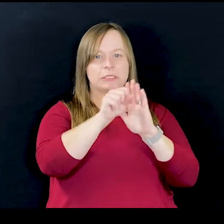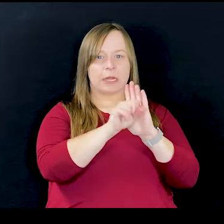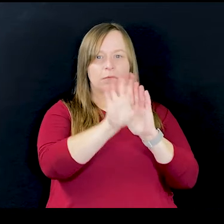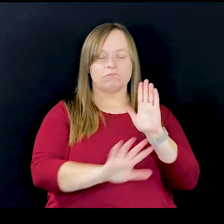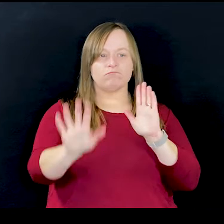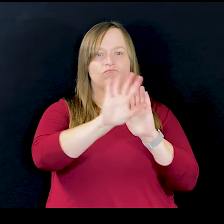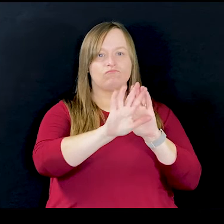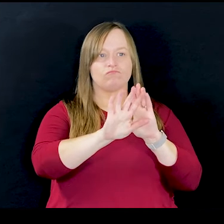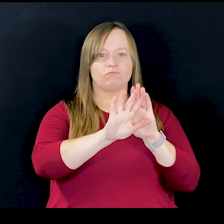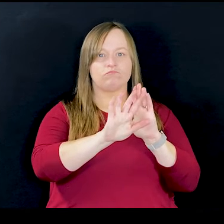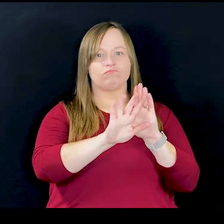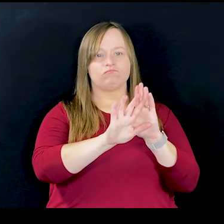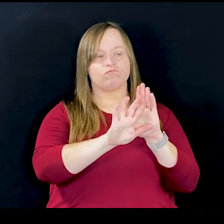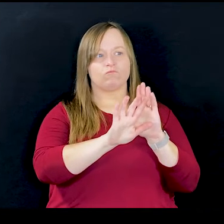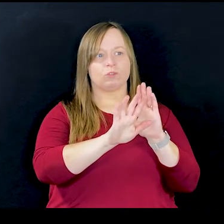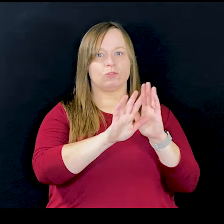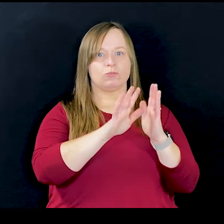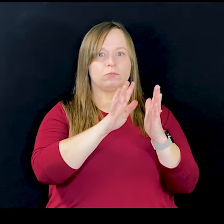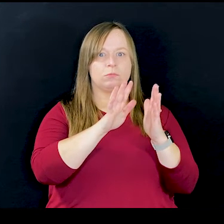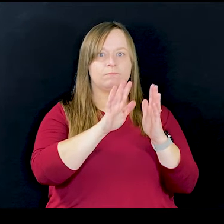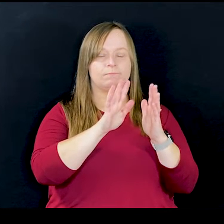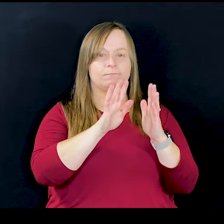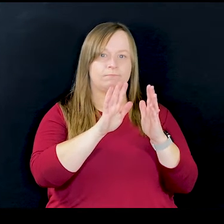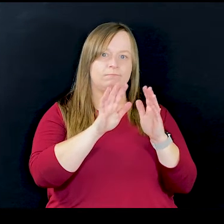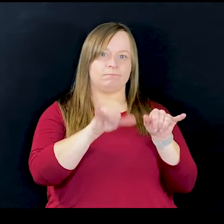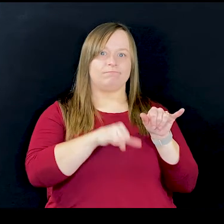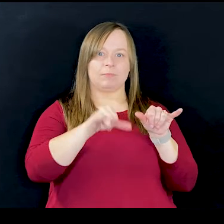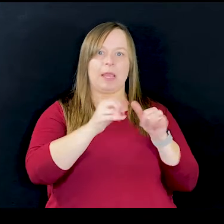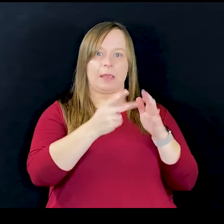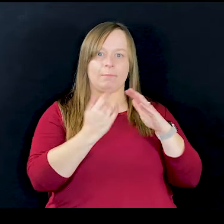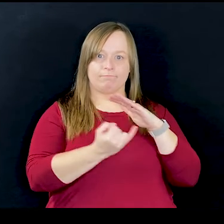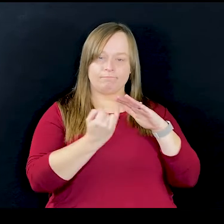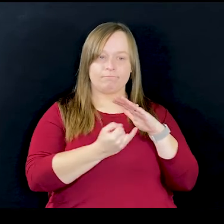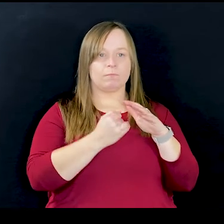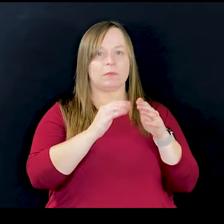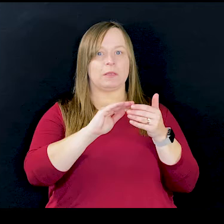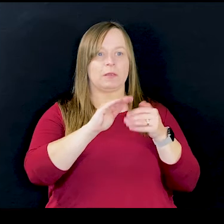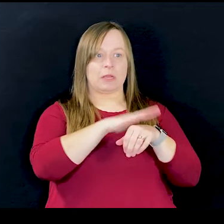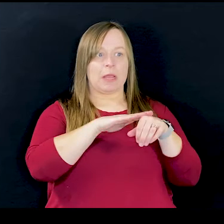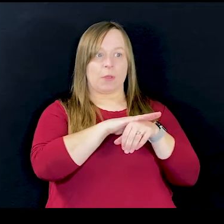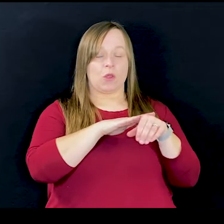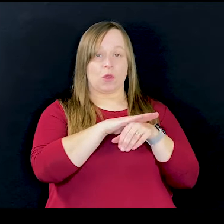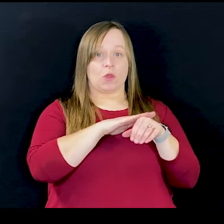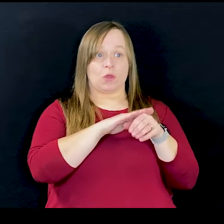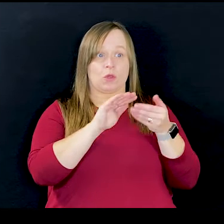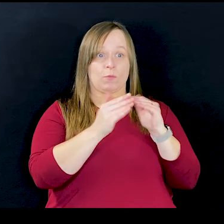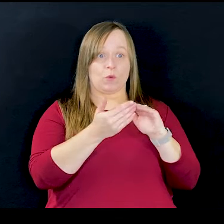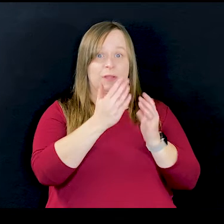statewide, county-wide lockdown started occurring. The Native American Community Services center,